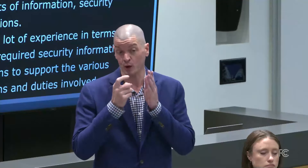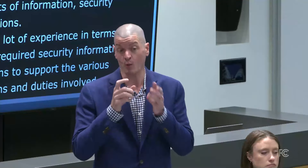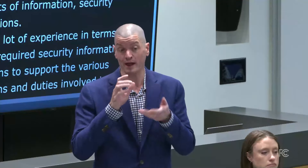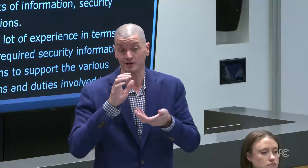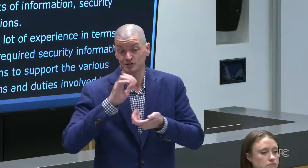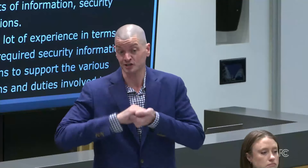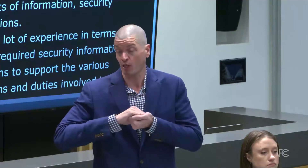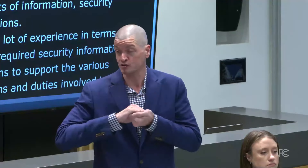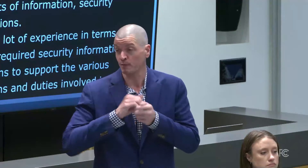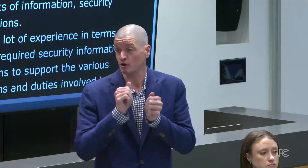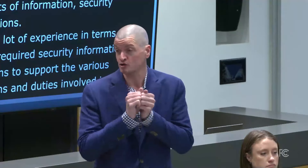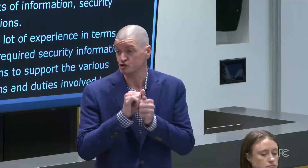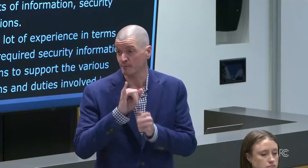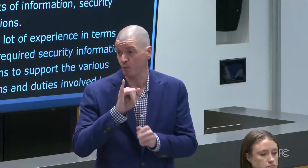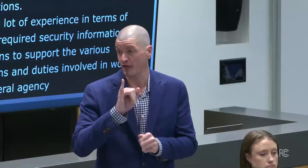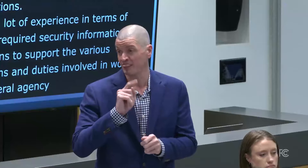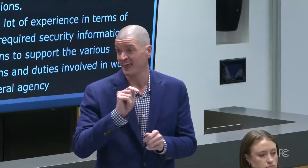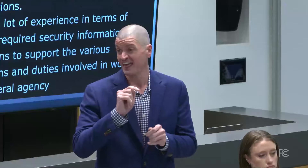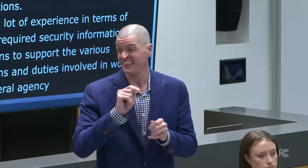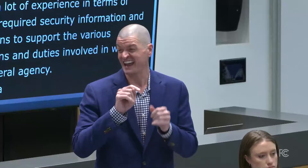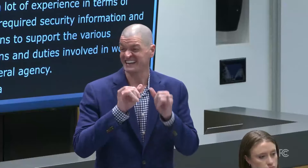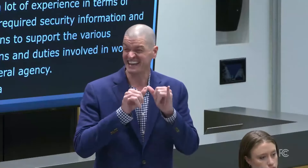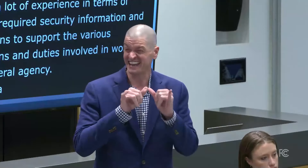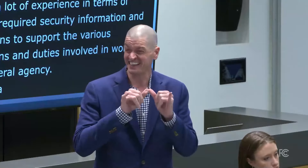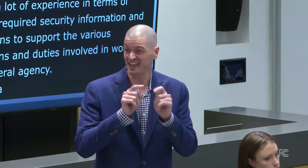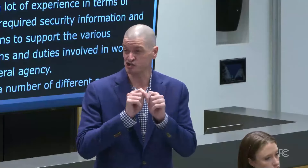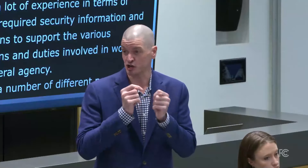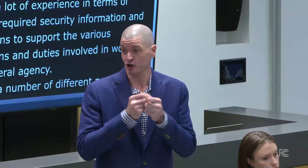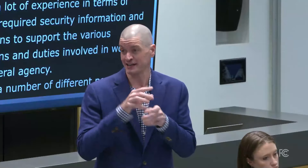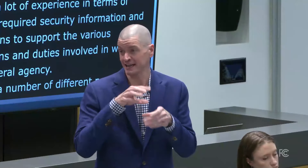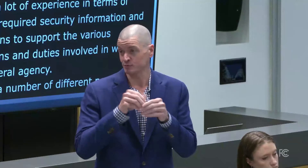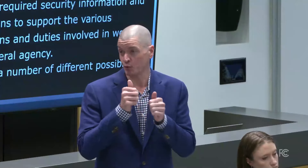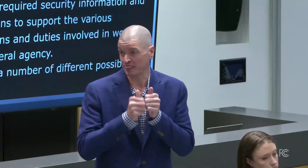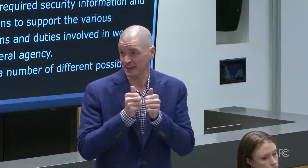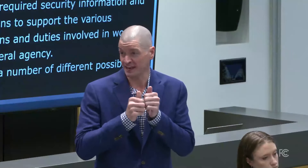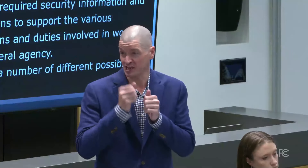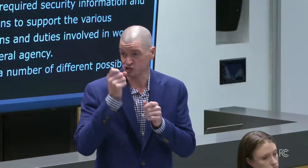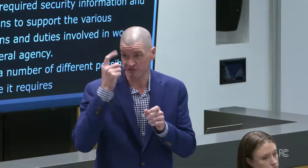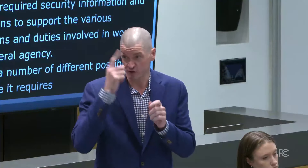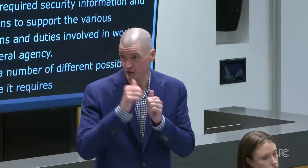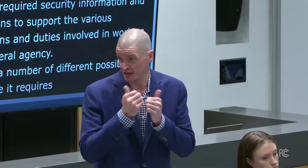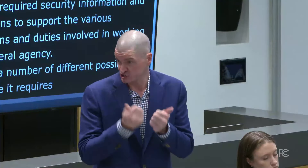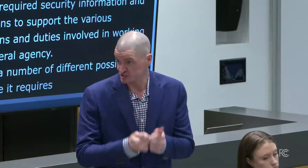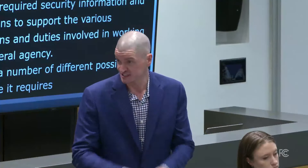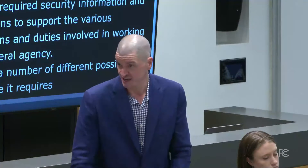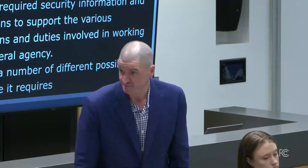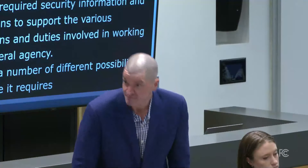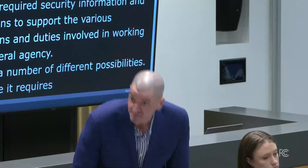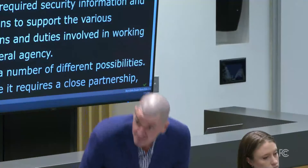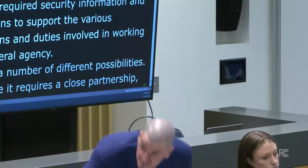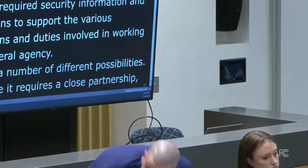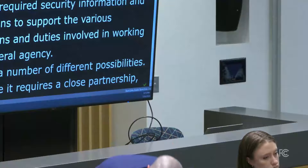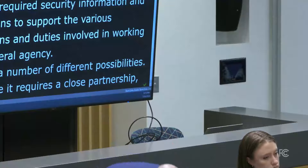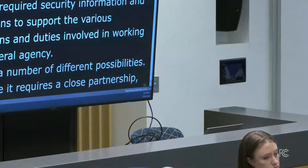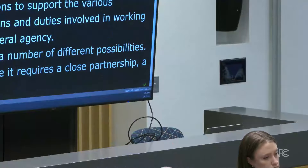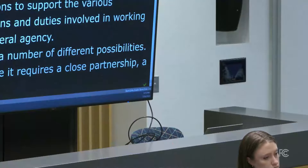THE VARIOUS EXPECTATIONS AND DUTIES INVOLVED IN WORKING WITH A FEDERAL AGENCY. THERE ARE A NUMBER OF DIFFERENT POSSIBILITIES. I DO BELIEVE IT REQUIRES A